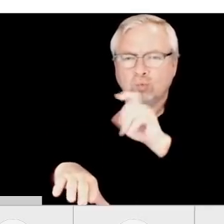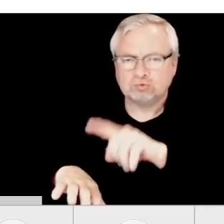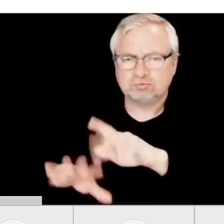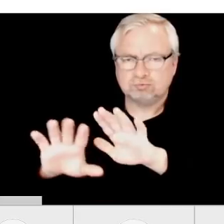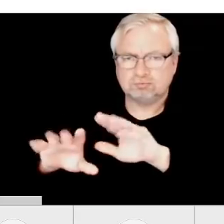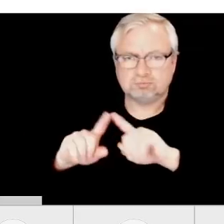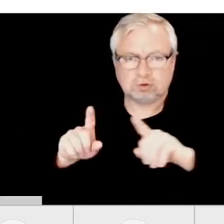different.